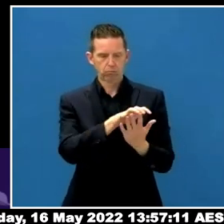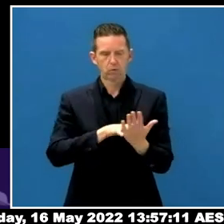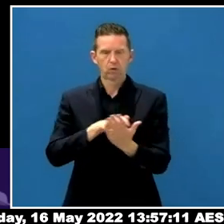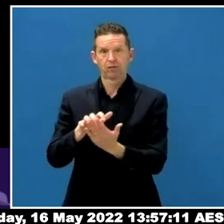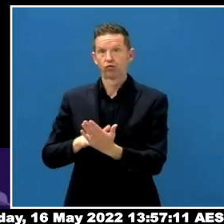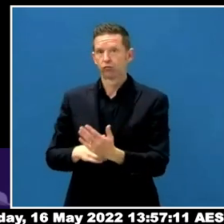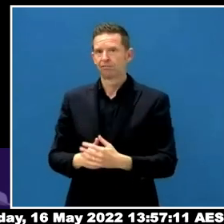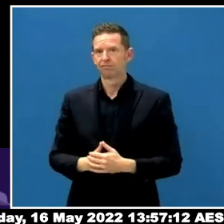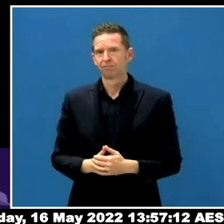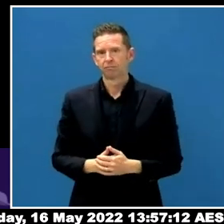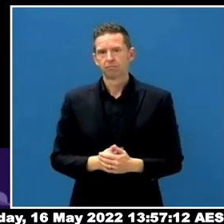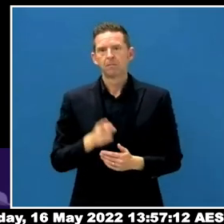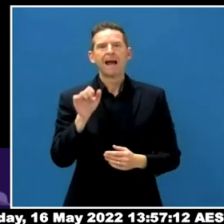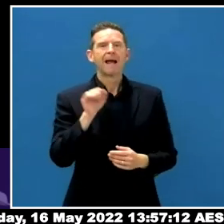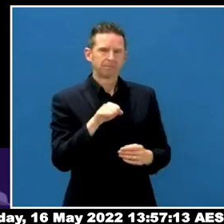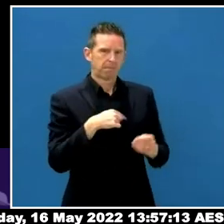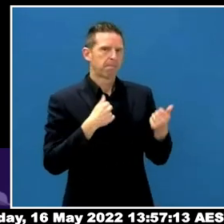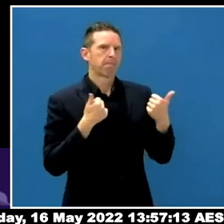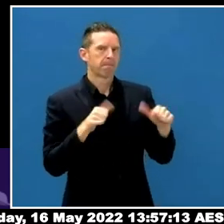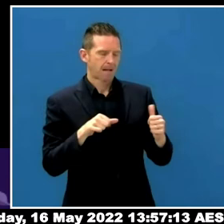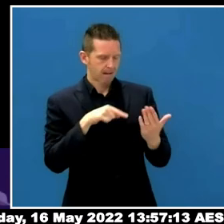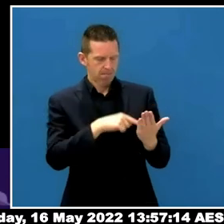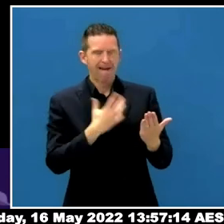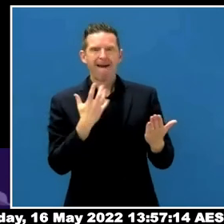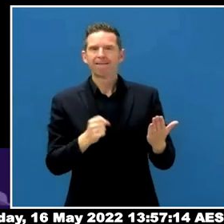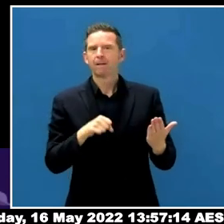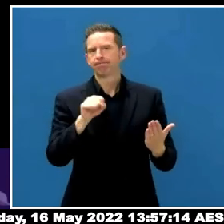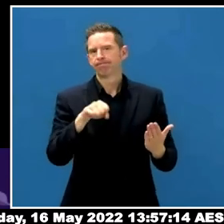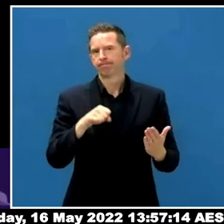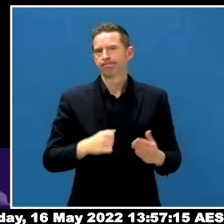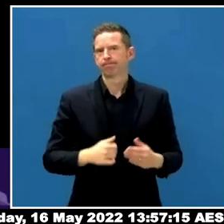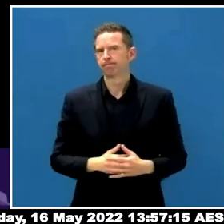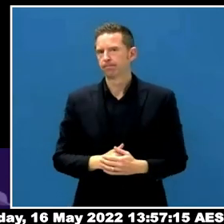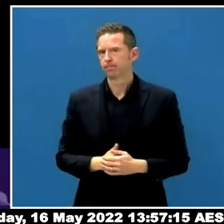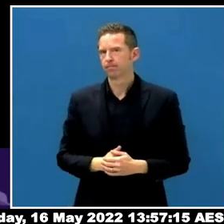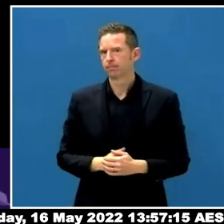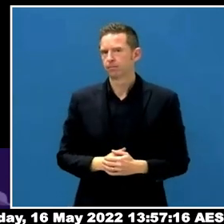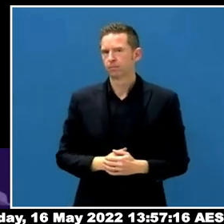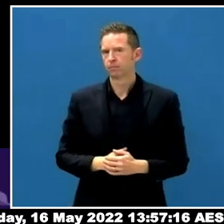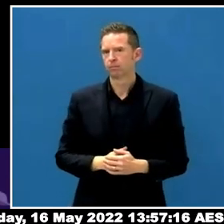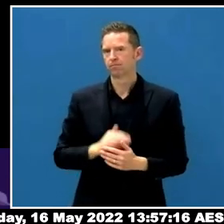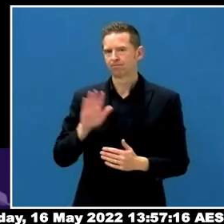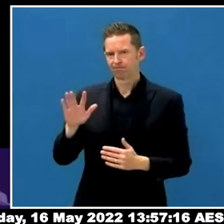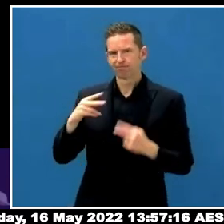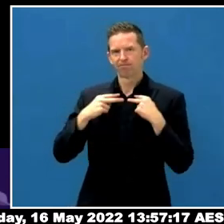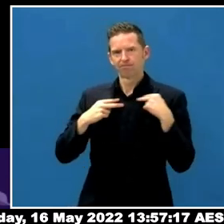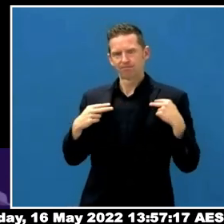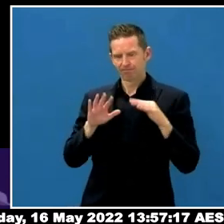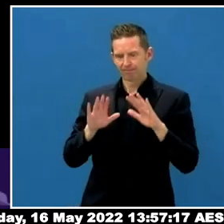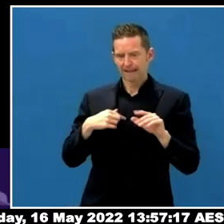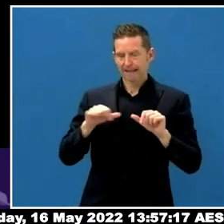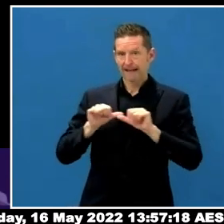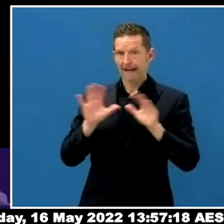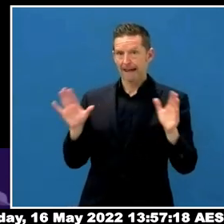Just to be clear, it's an email, do you agree, sent from your Support